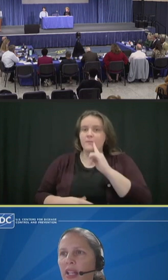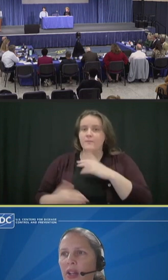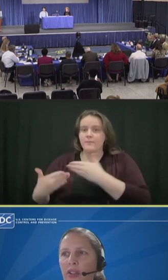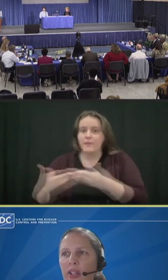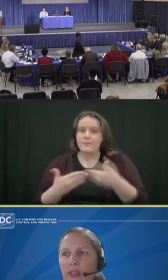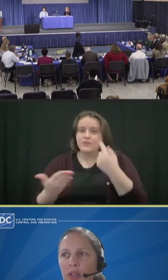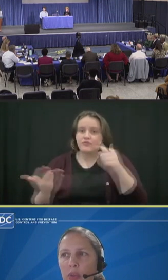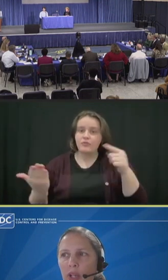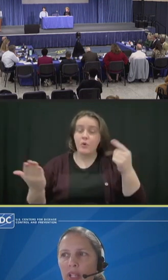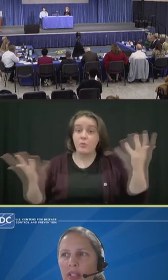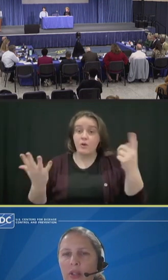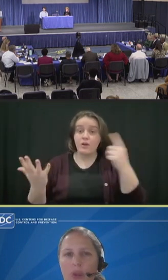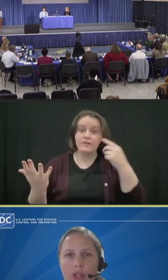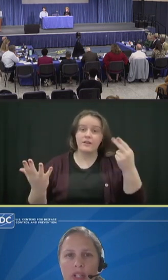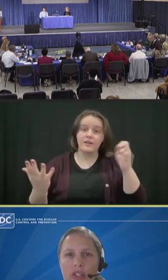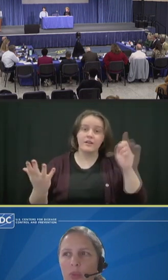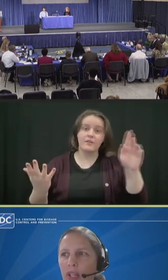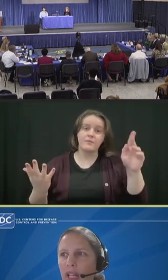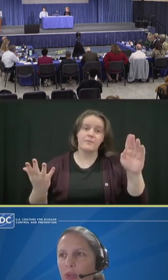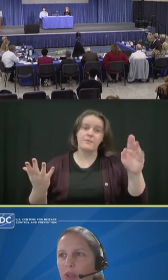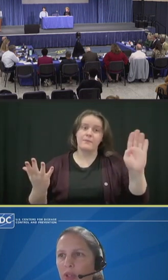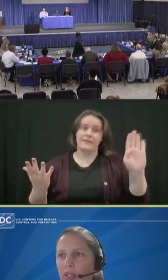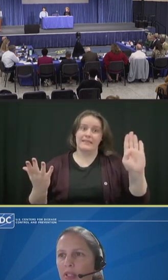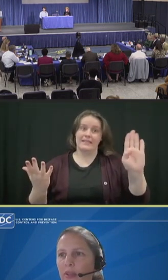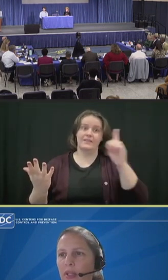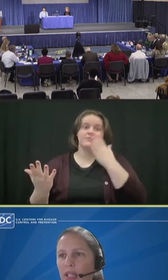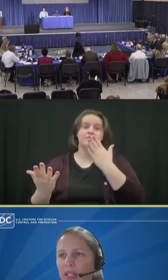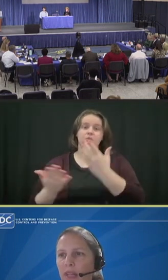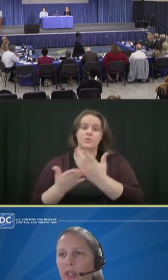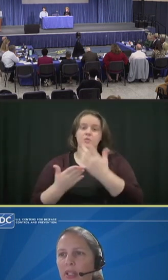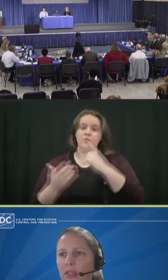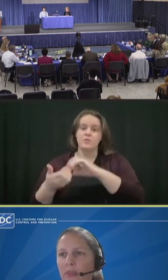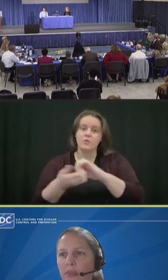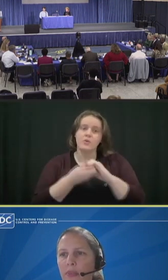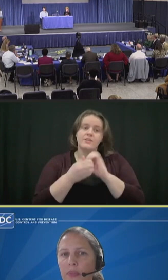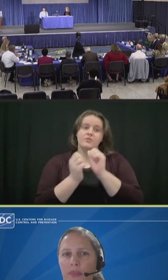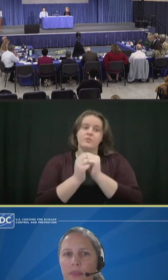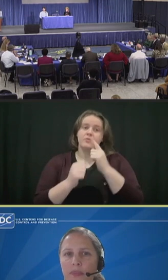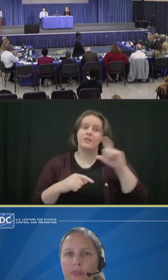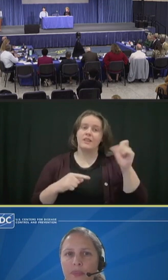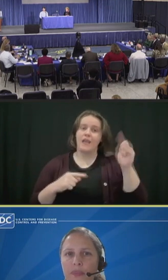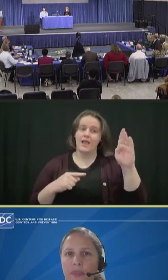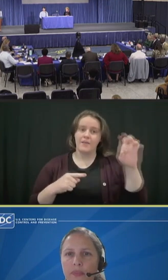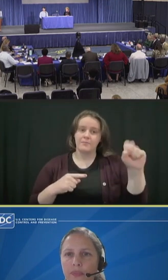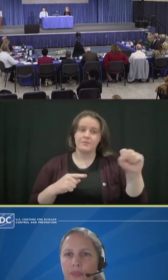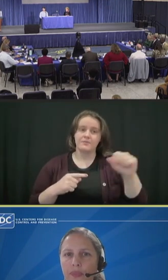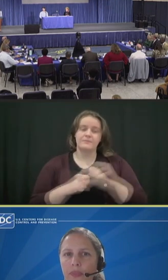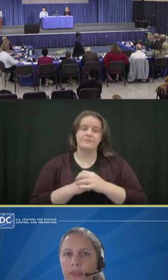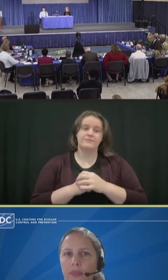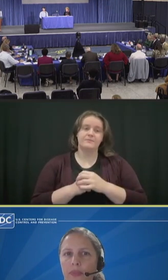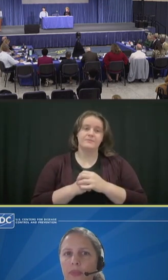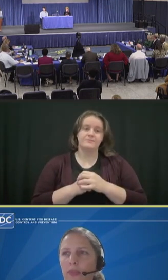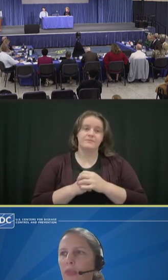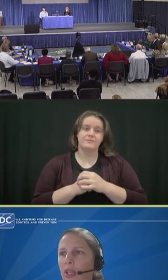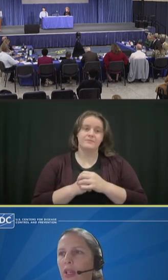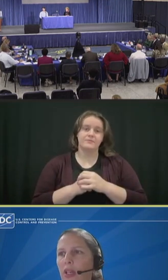health delivery points in coordination with laboratories. Next slide, please.